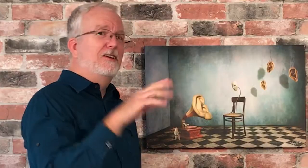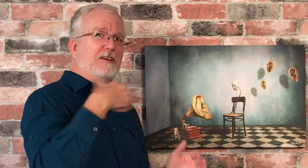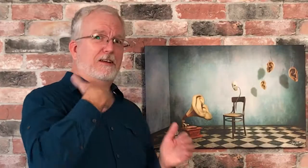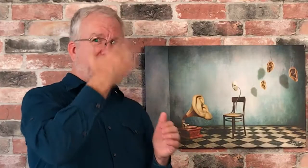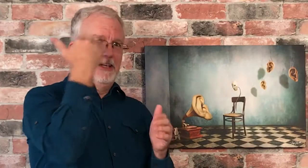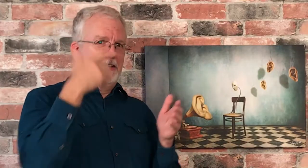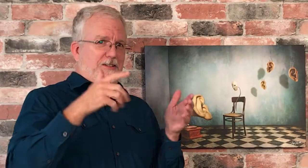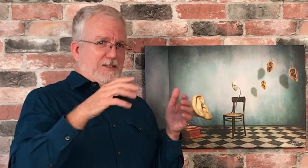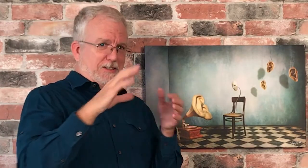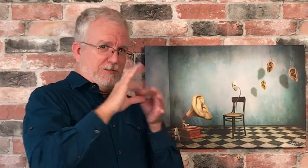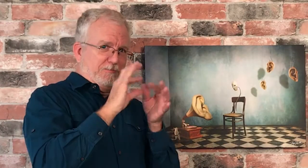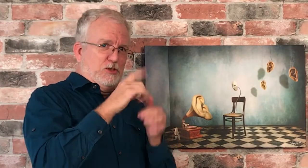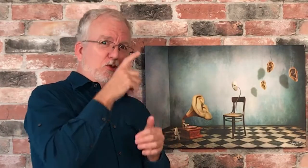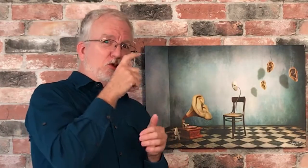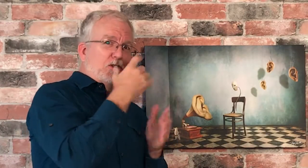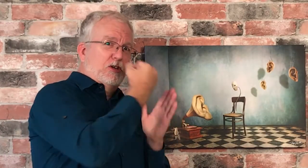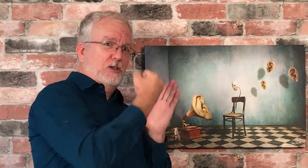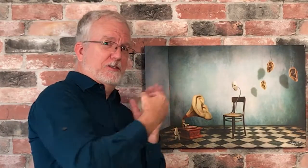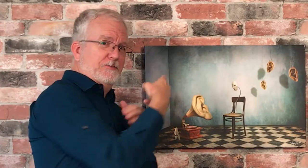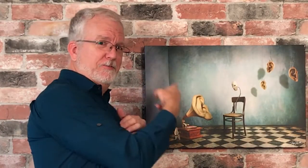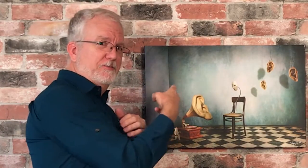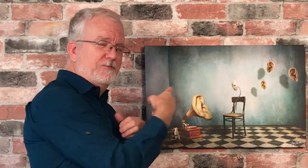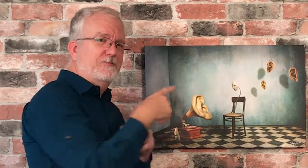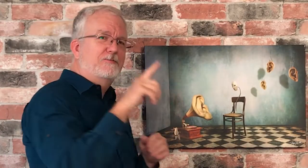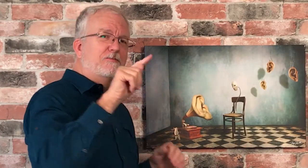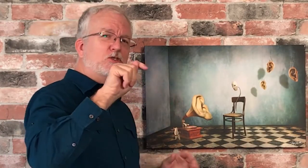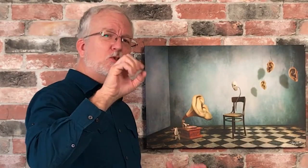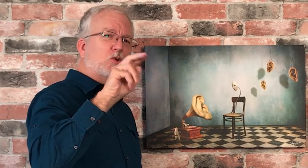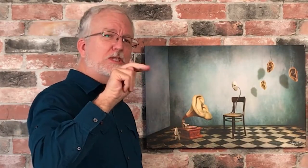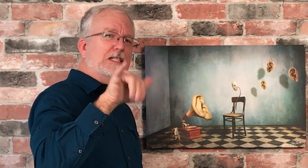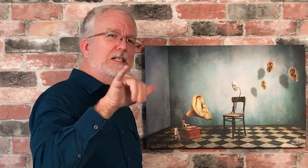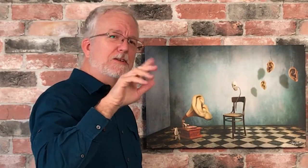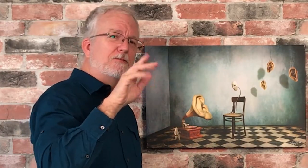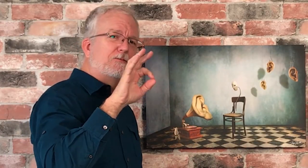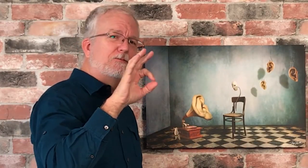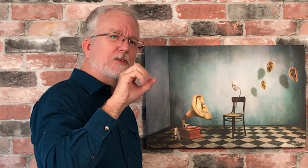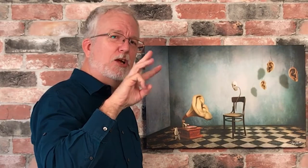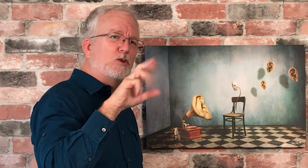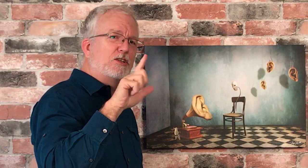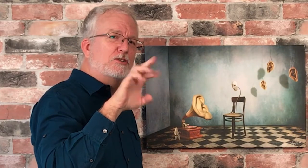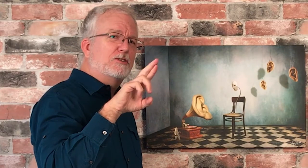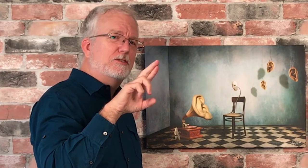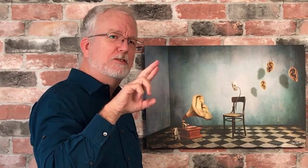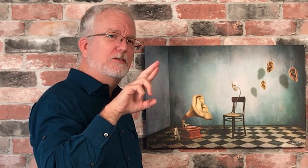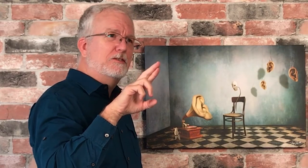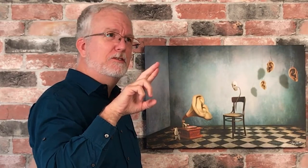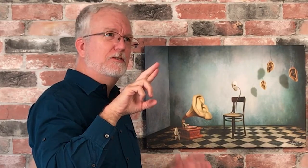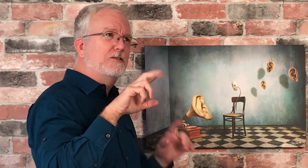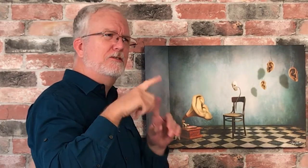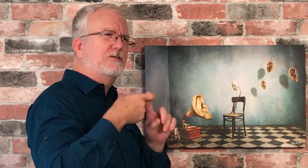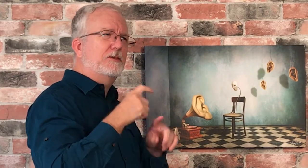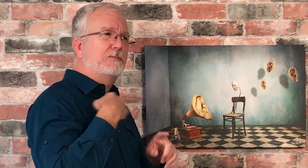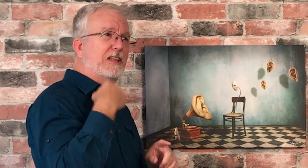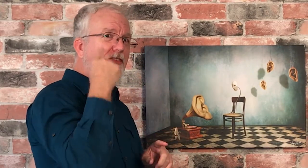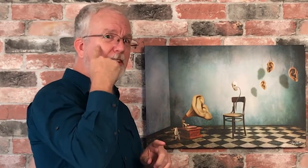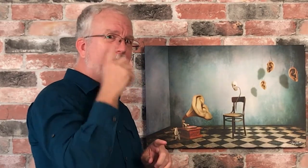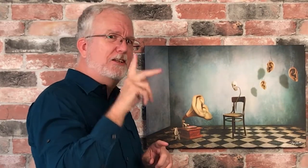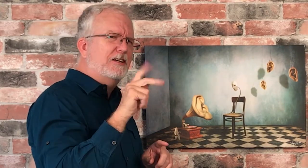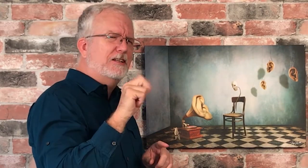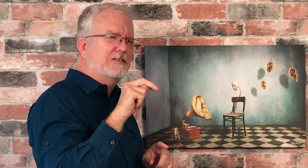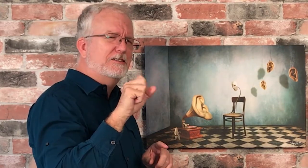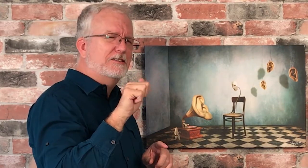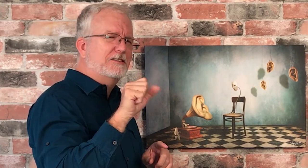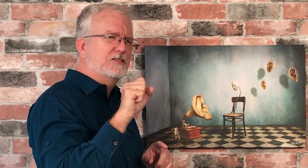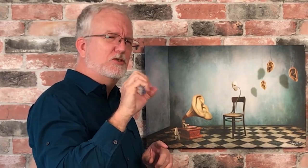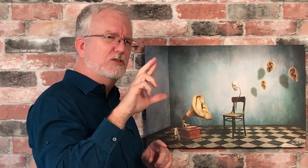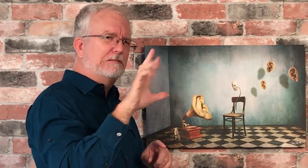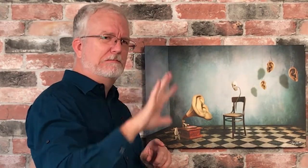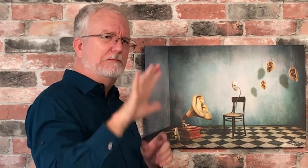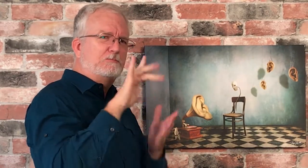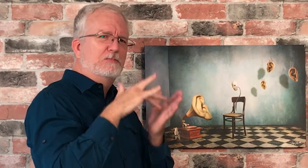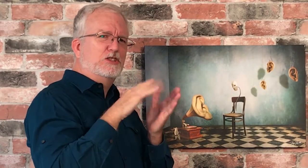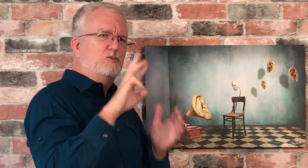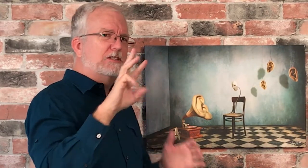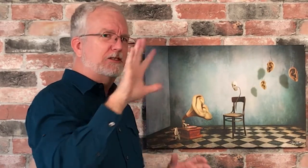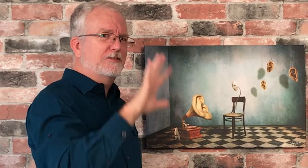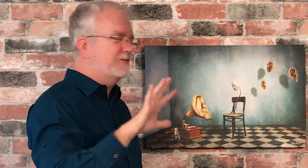I forgot to mention who the artist is: Tony Fowler, from--I think--Kansas or the Midwest.